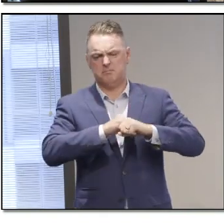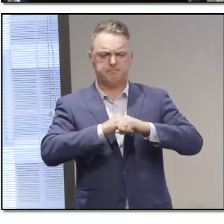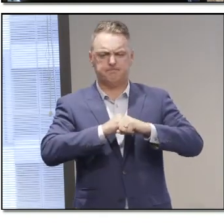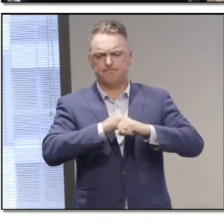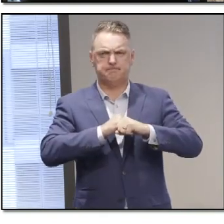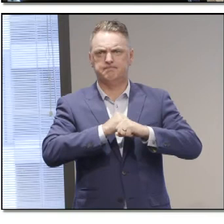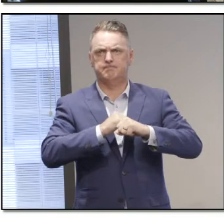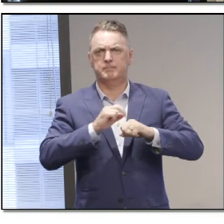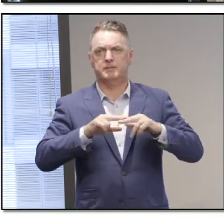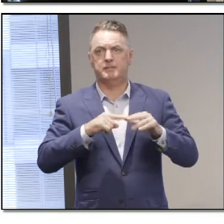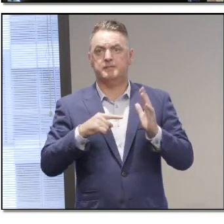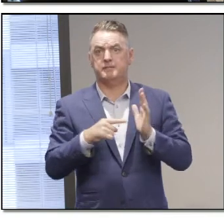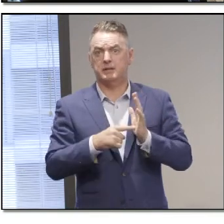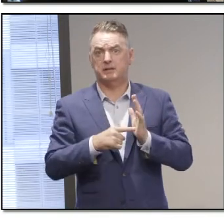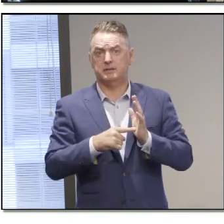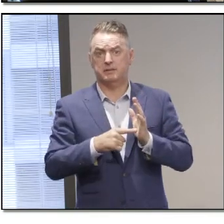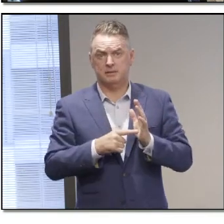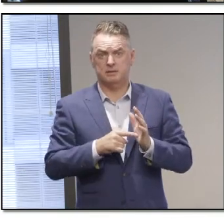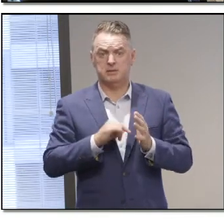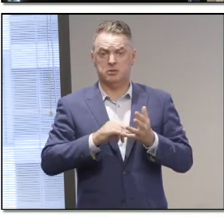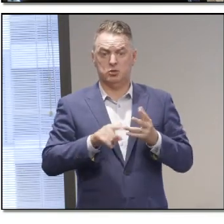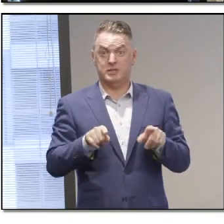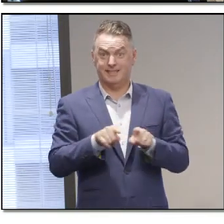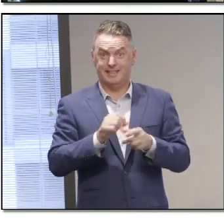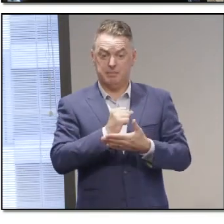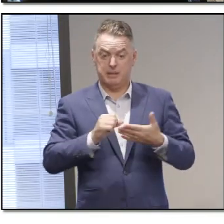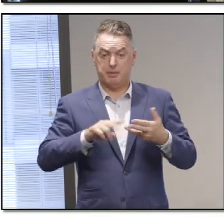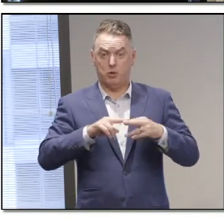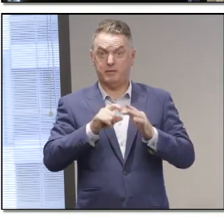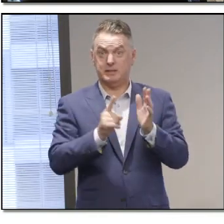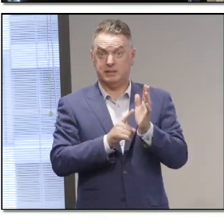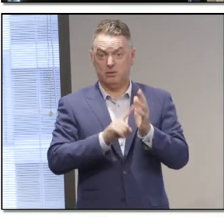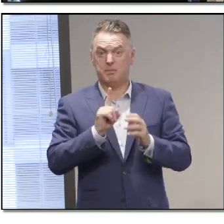so that they can the same number of cells but they store and metabolize fat more